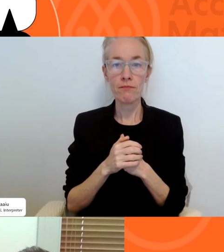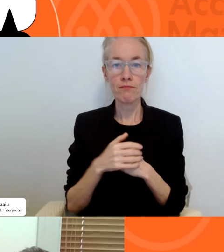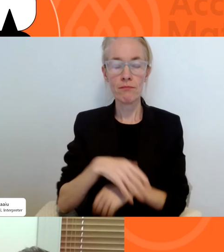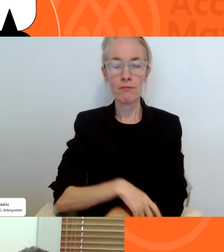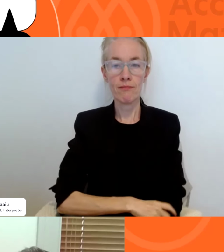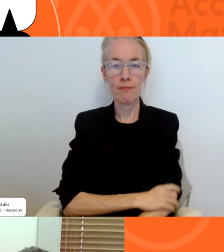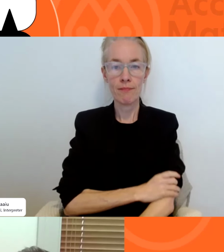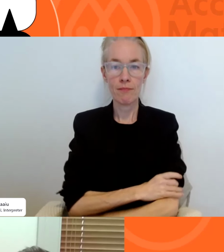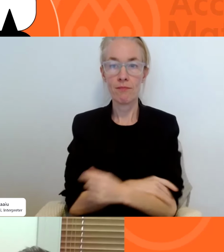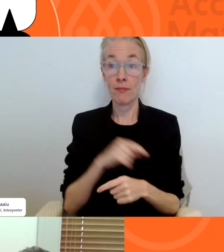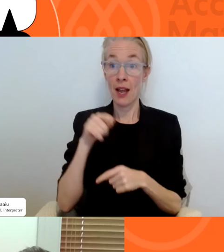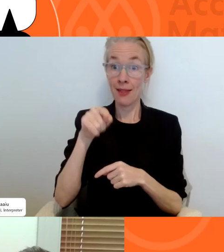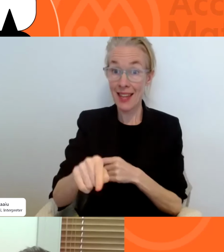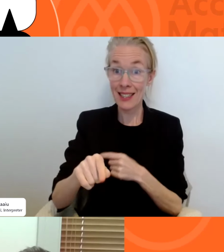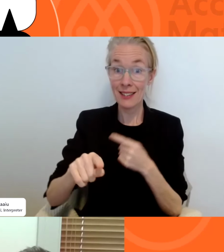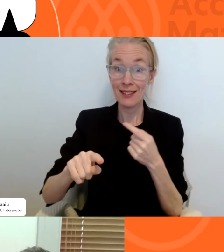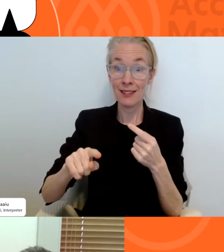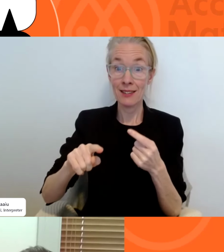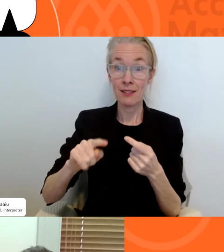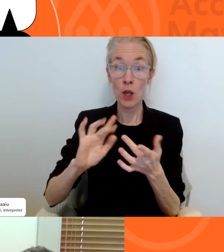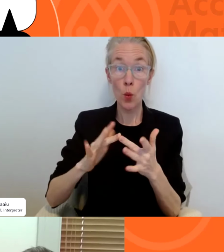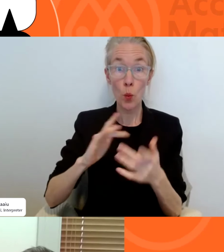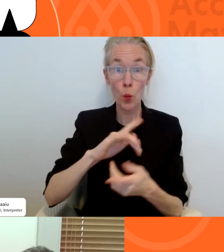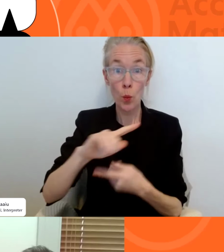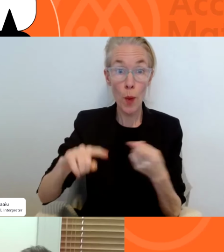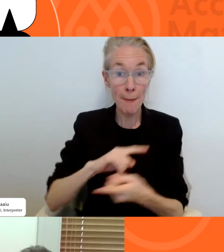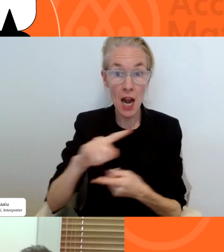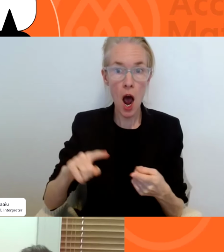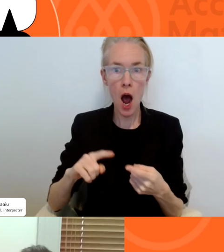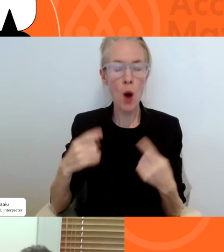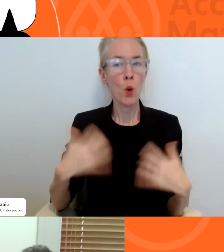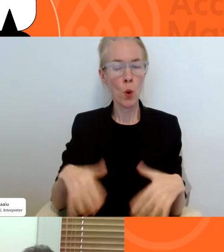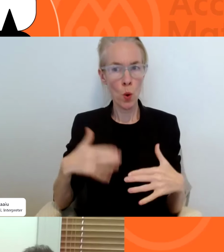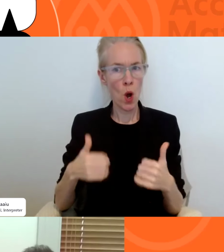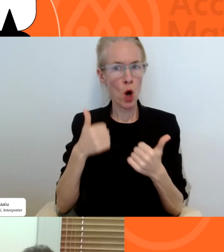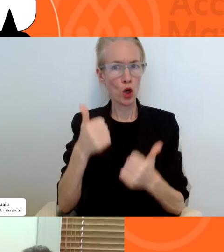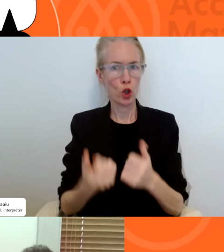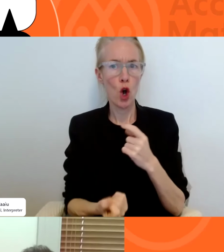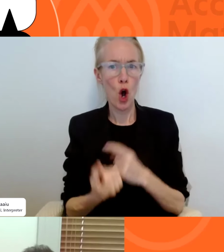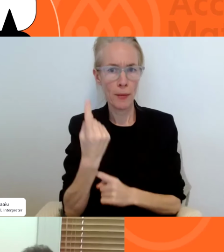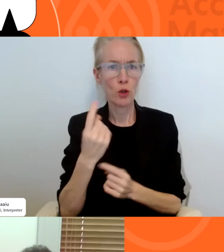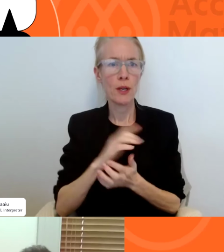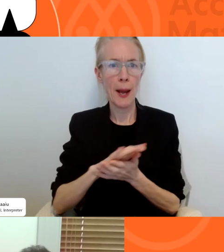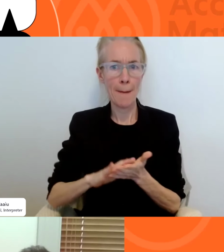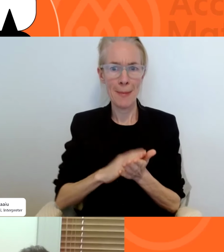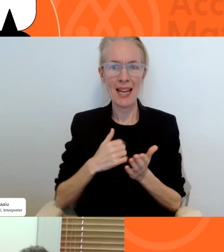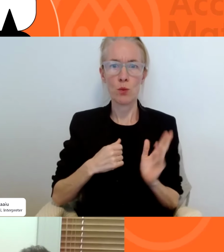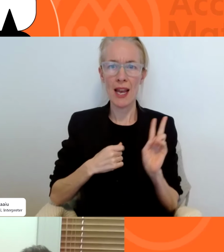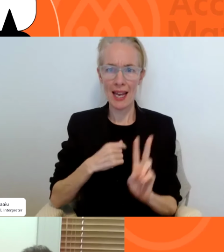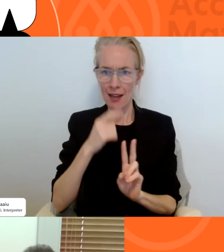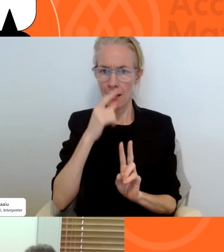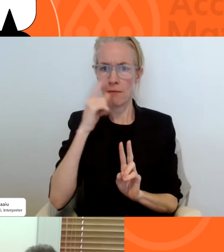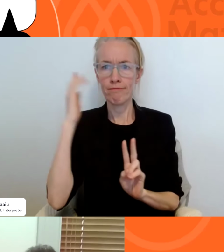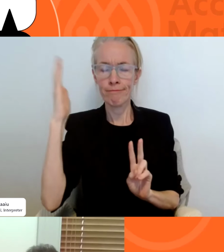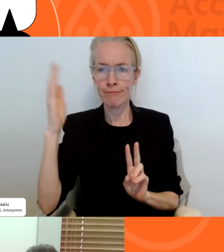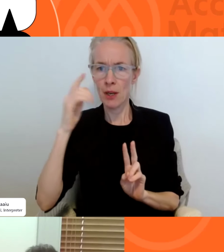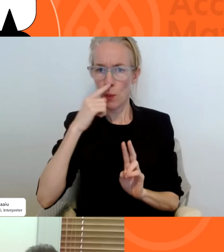to outline and recognise that housing is a critical issue facing this